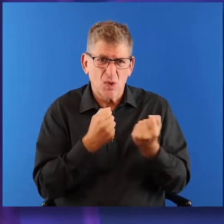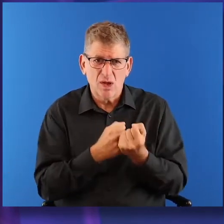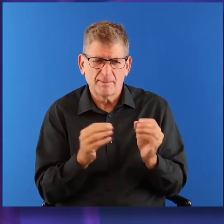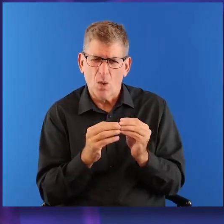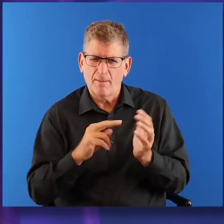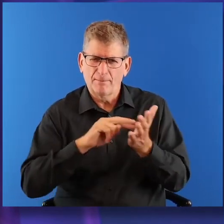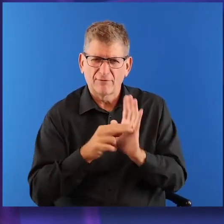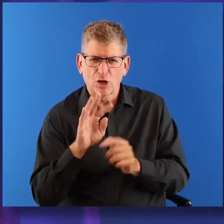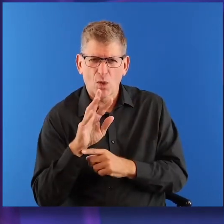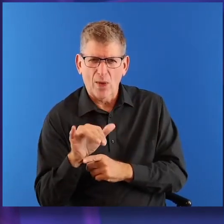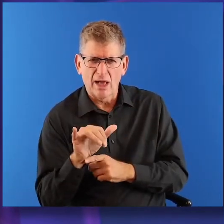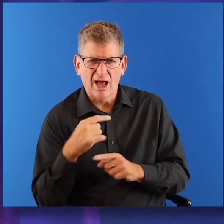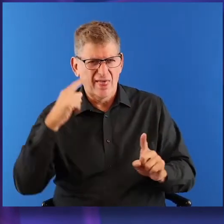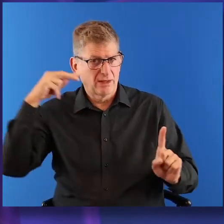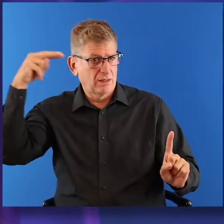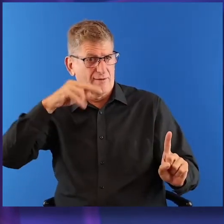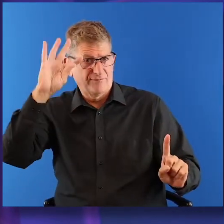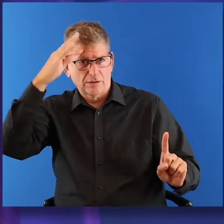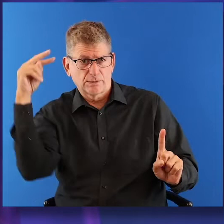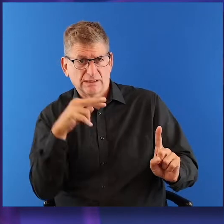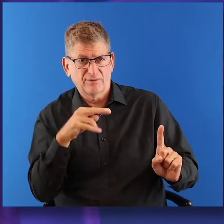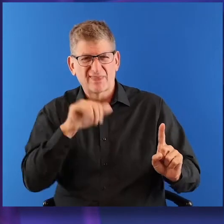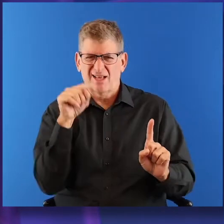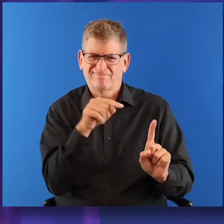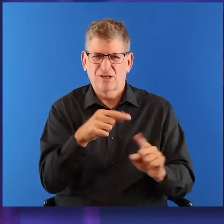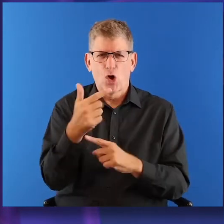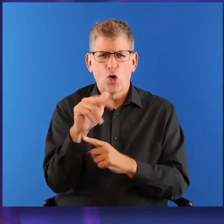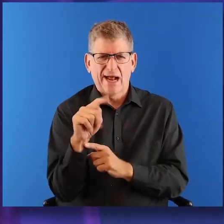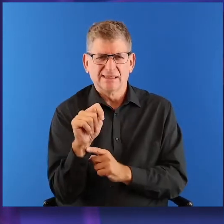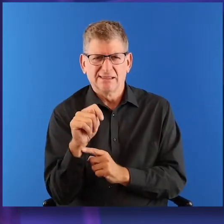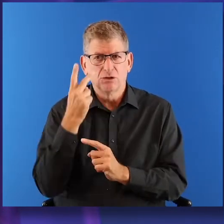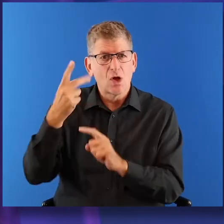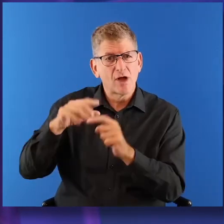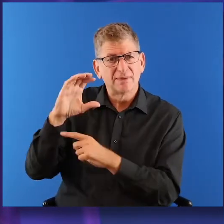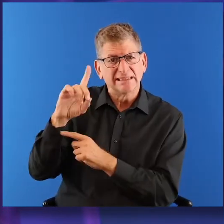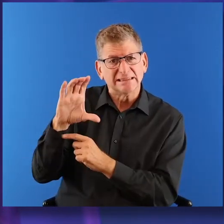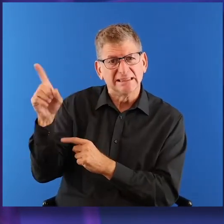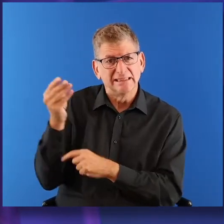the support across HHS, the dollars going from the Department of Education and the